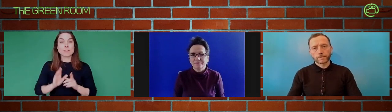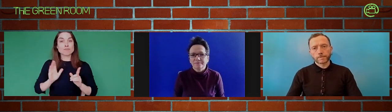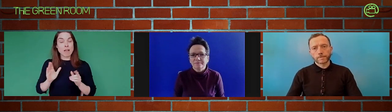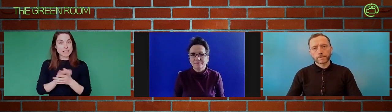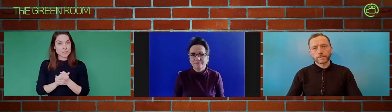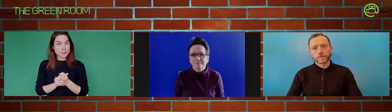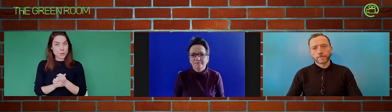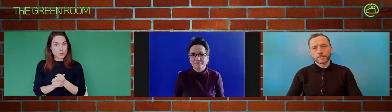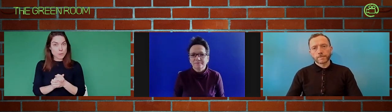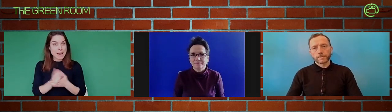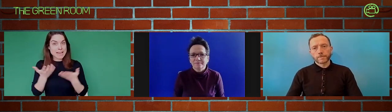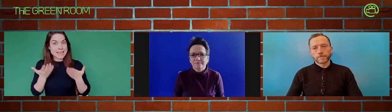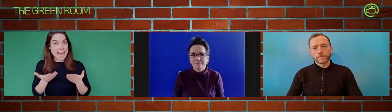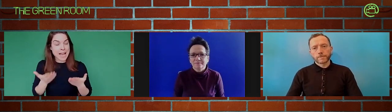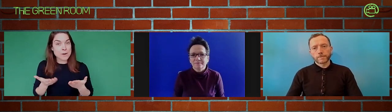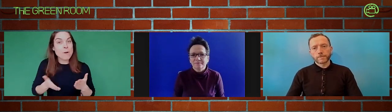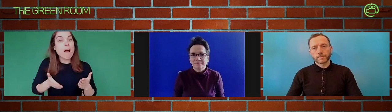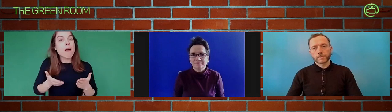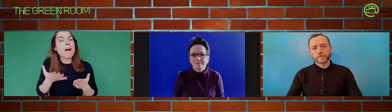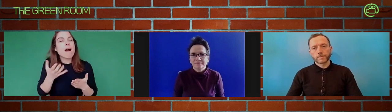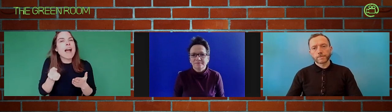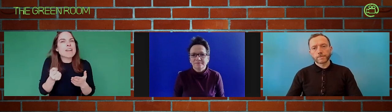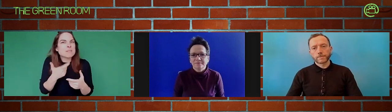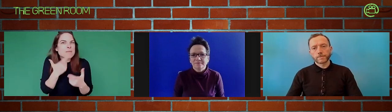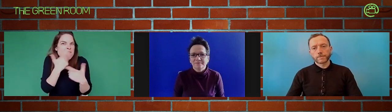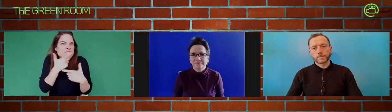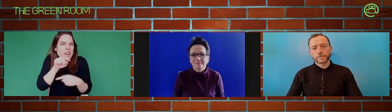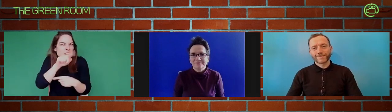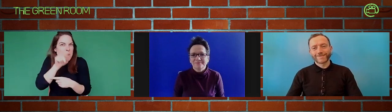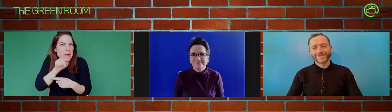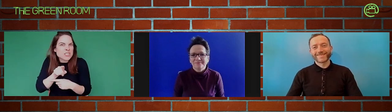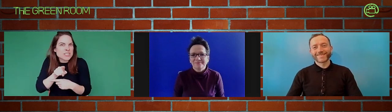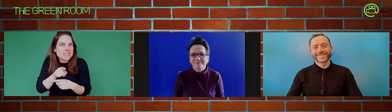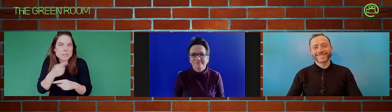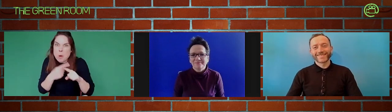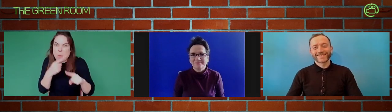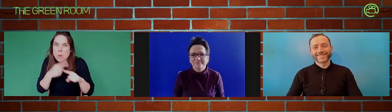questions just for a bit of fun. I'll go from one to the other. So I'll go